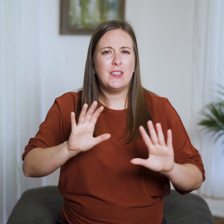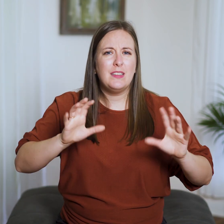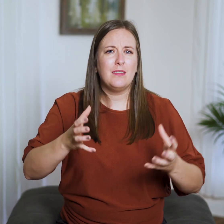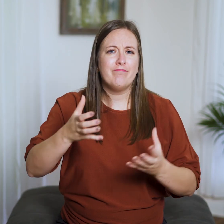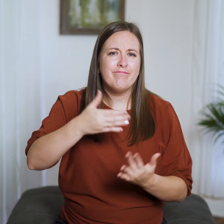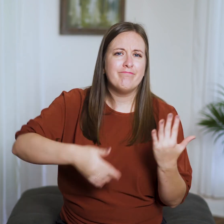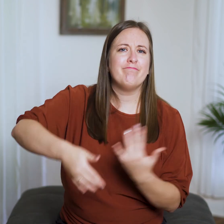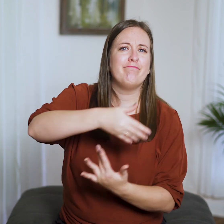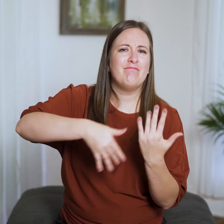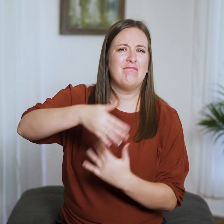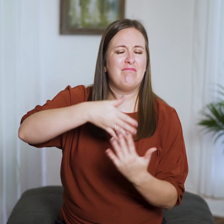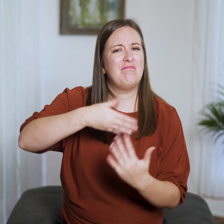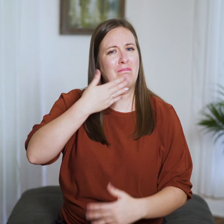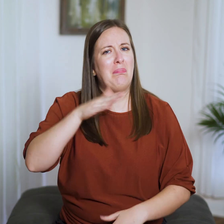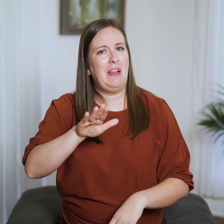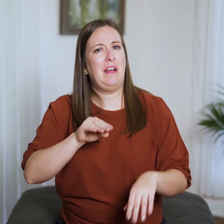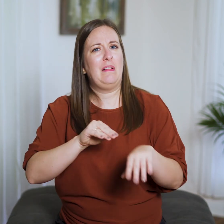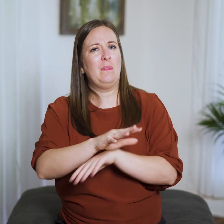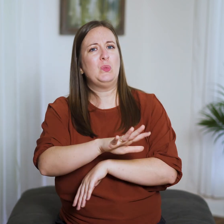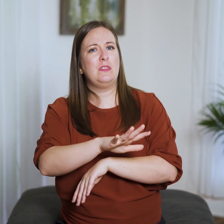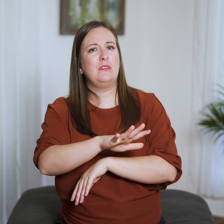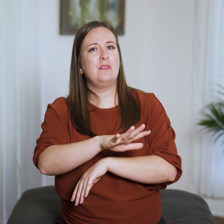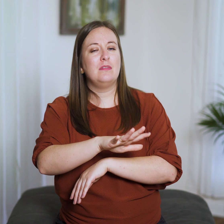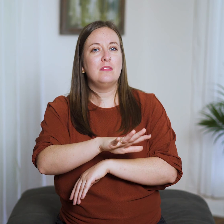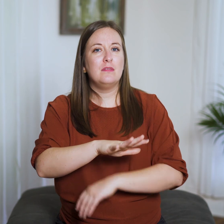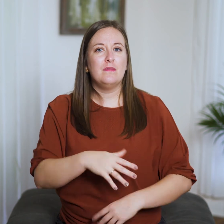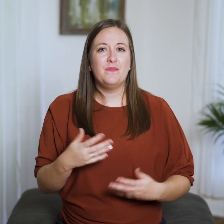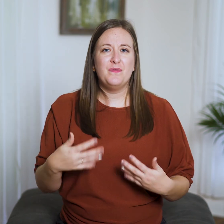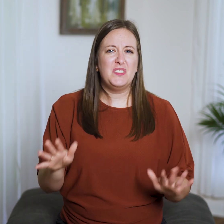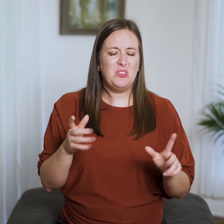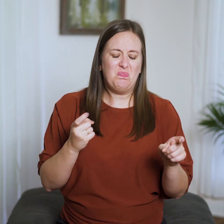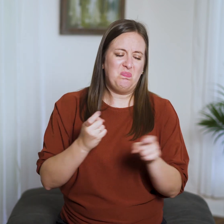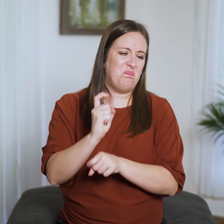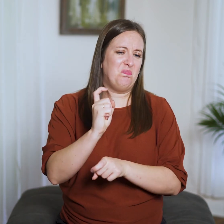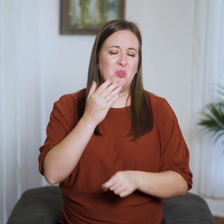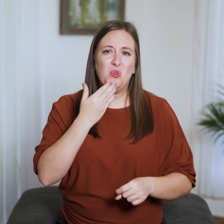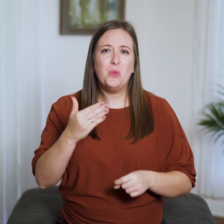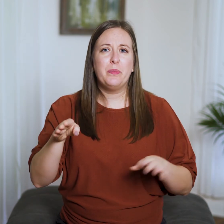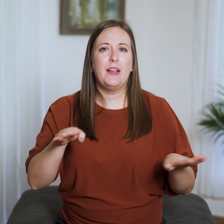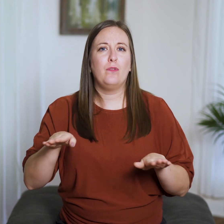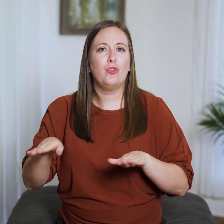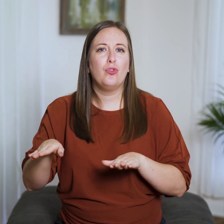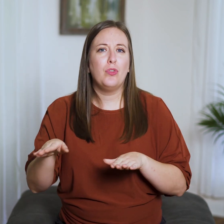‘Bad company ruins good morals’” (1 Corinthians 15:33).